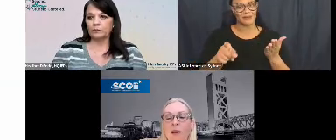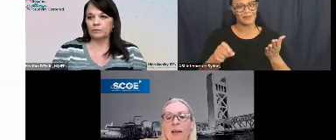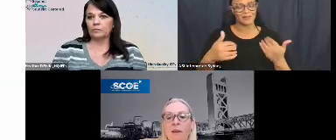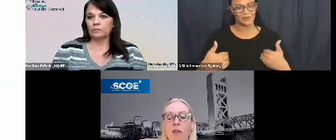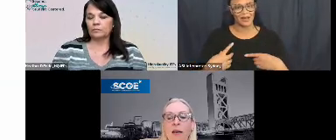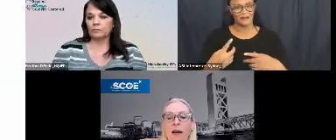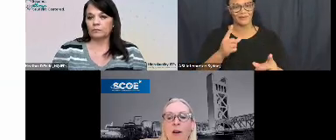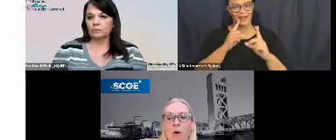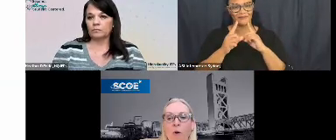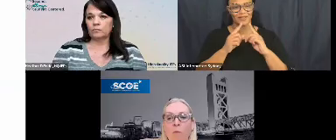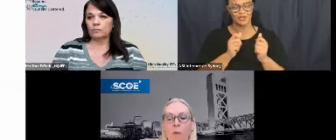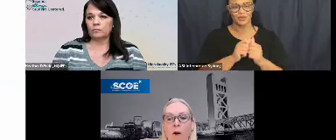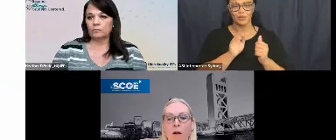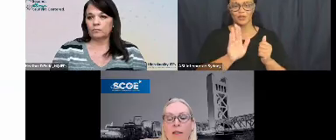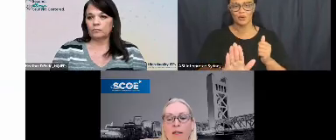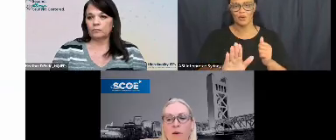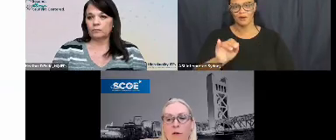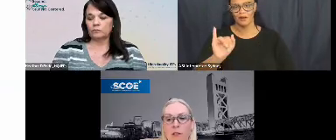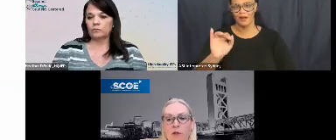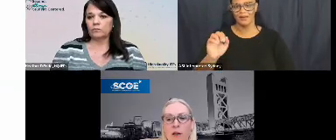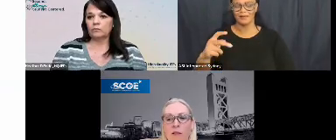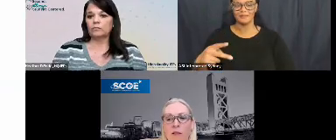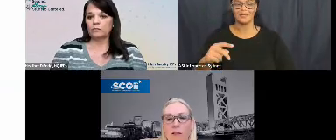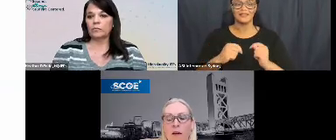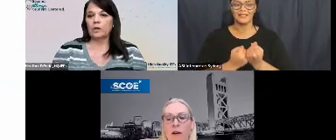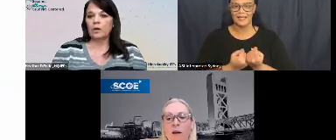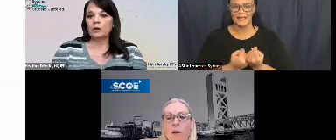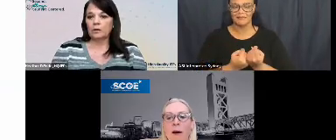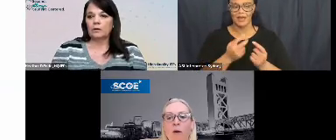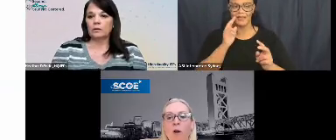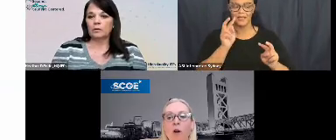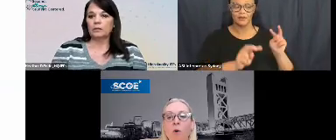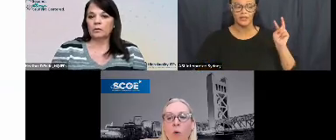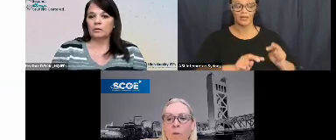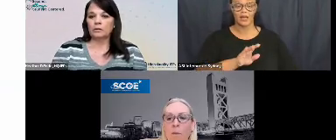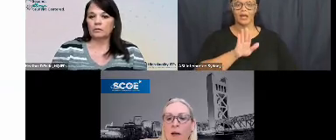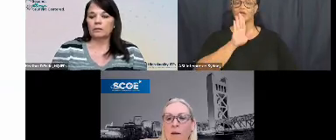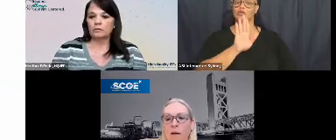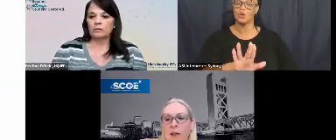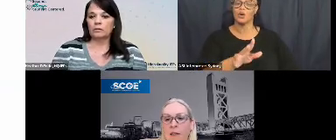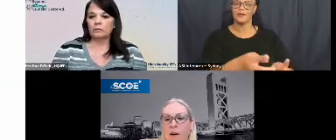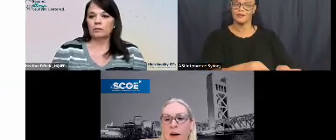and and looking at your own board policies in your district uh about what possibilities